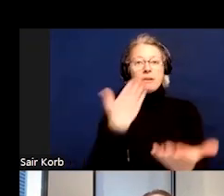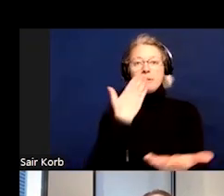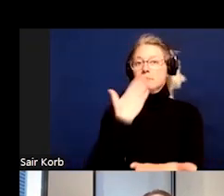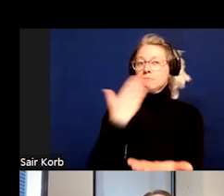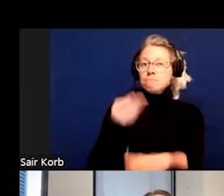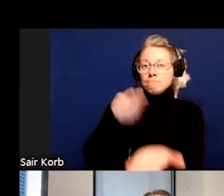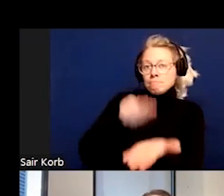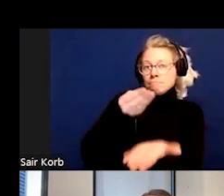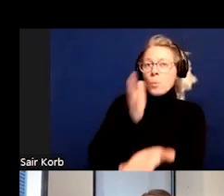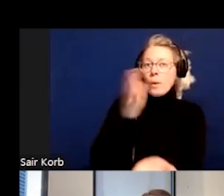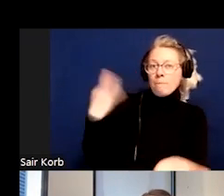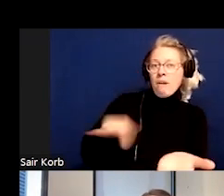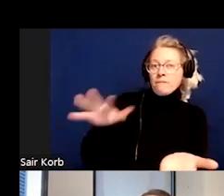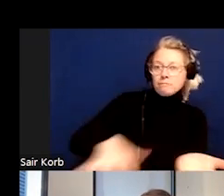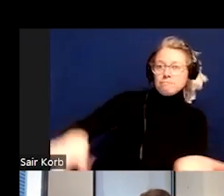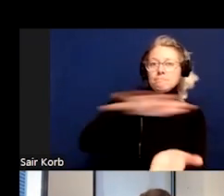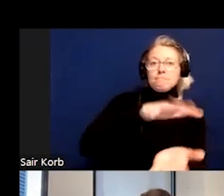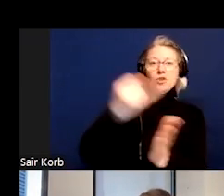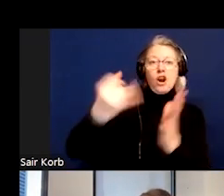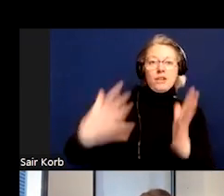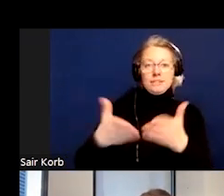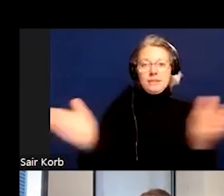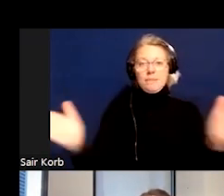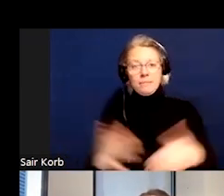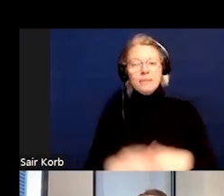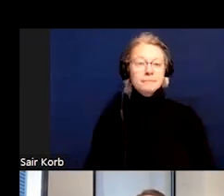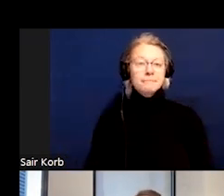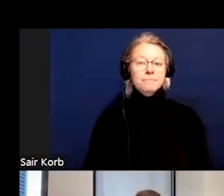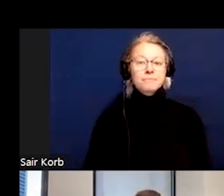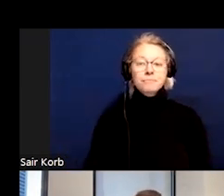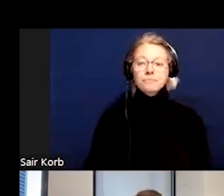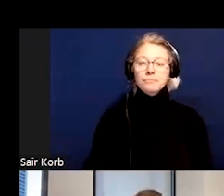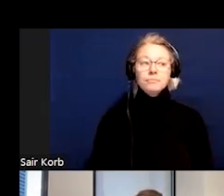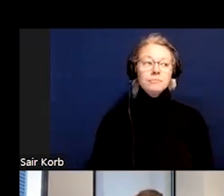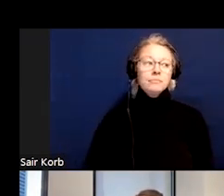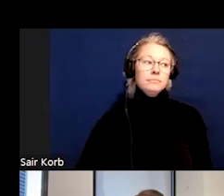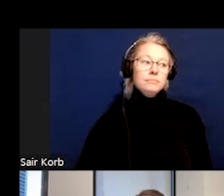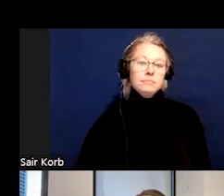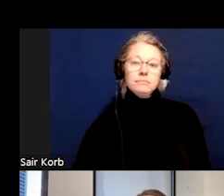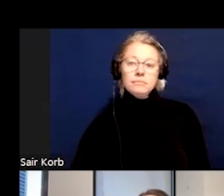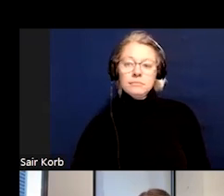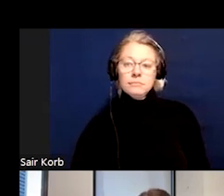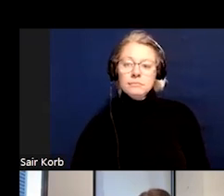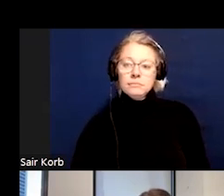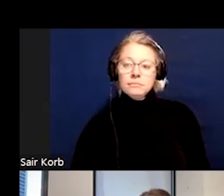I want to note quickly a couple of changes to our policies and processes for the 2023